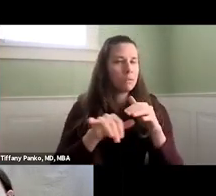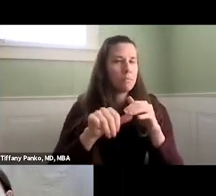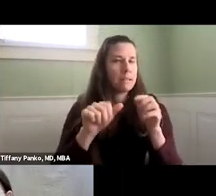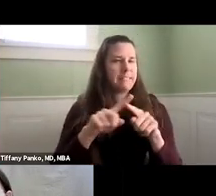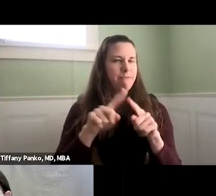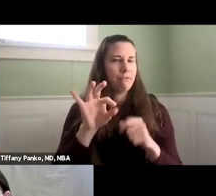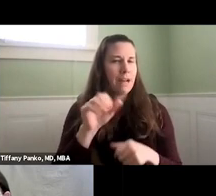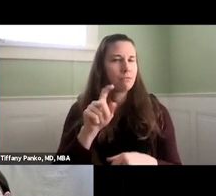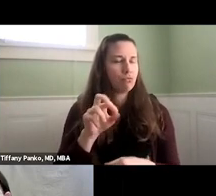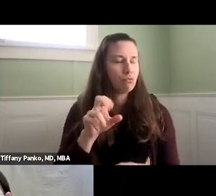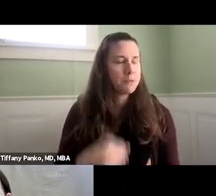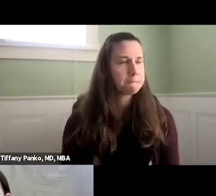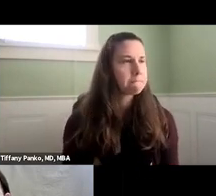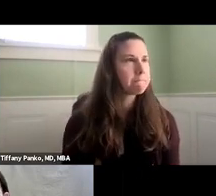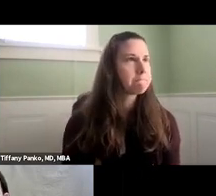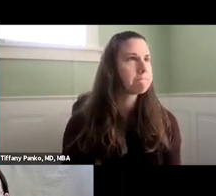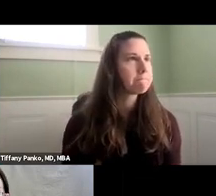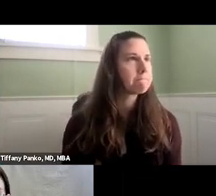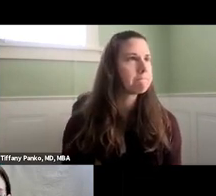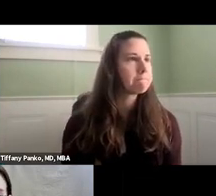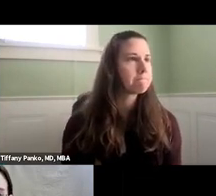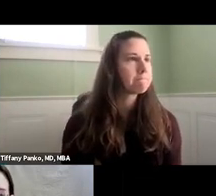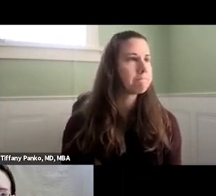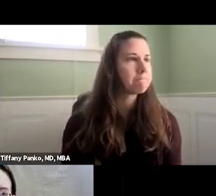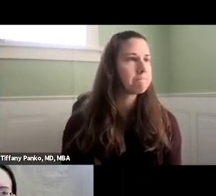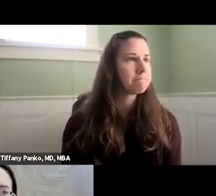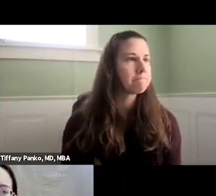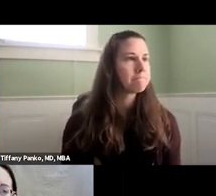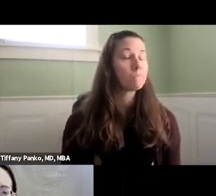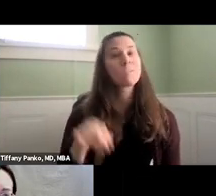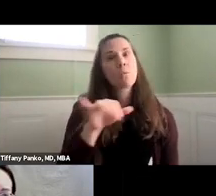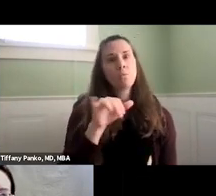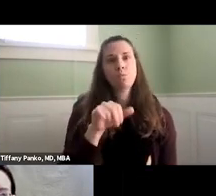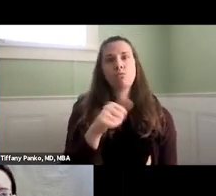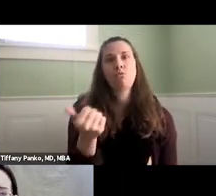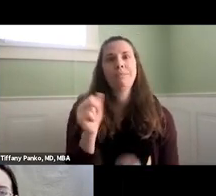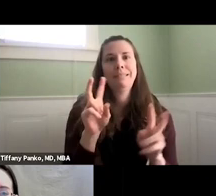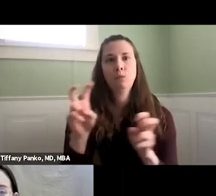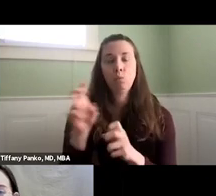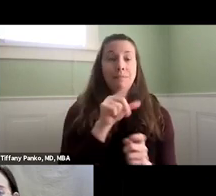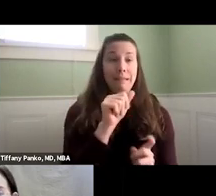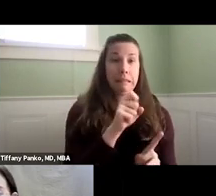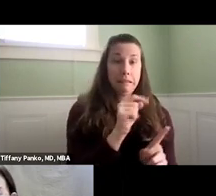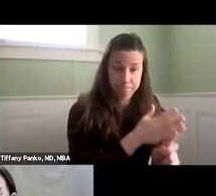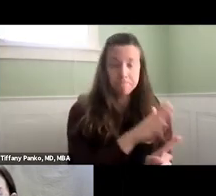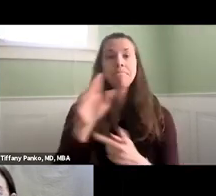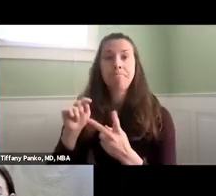person may not experience they may experience physical barriers instead. So there are a number of different factors that we have to keep in mind here.